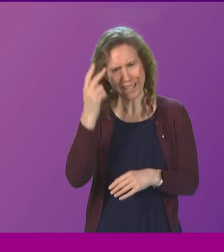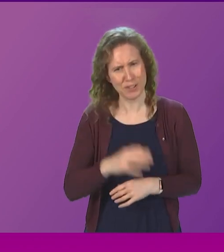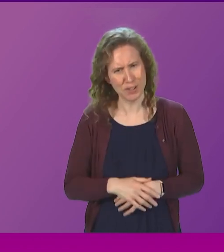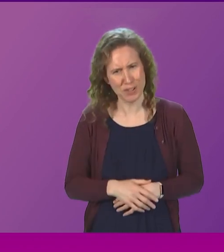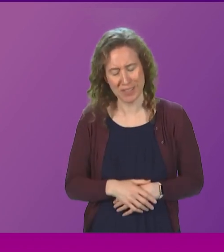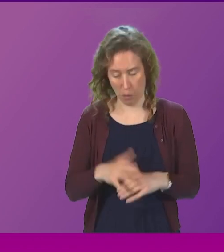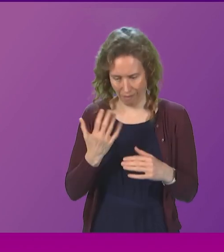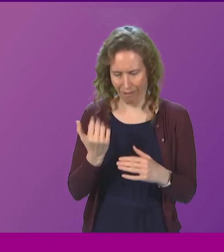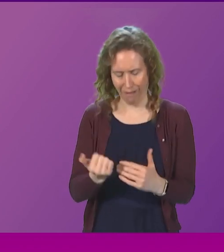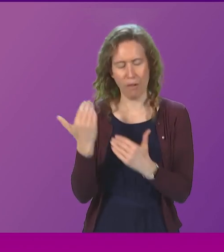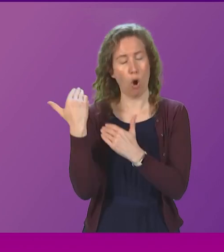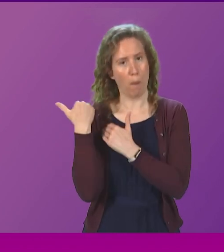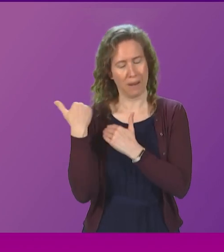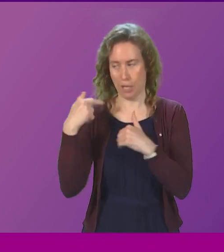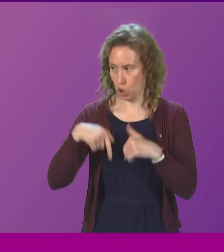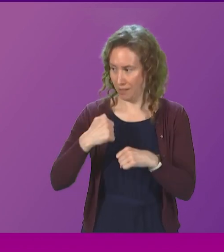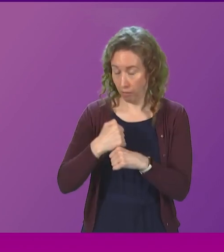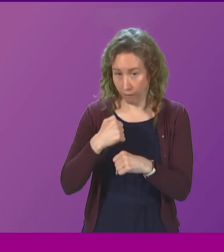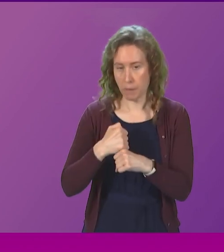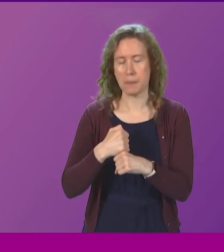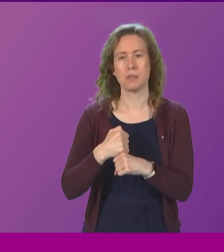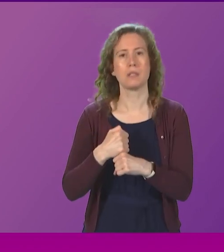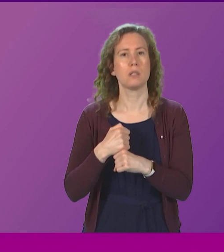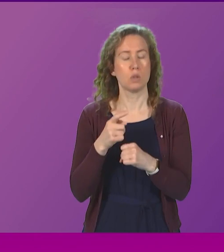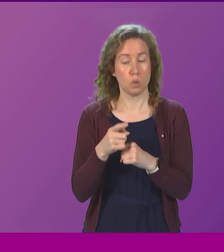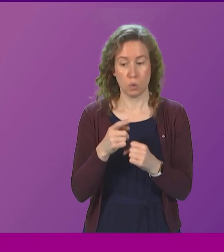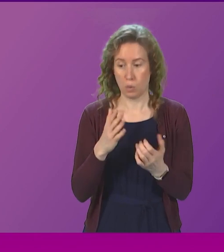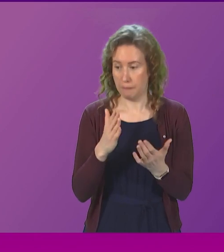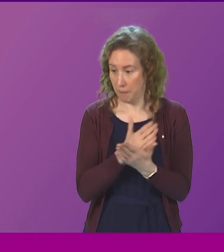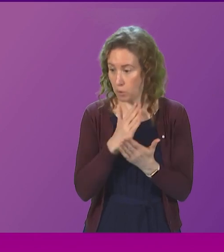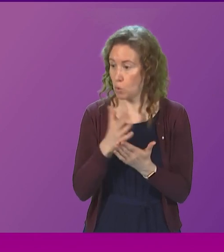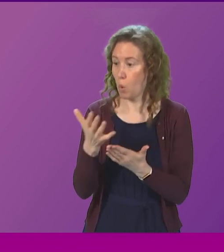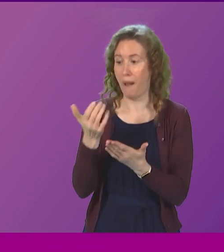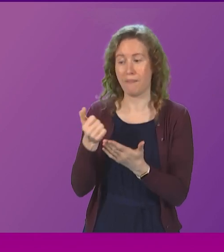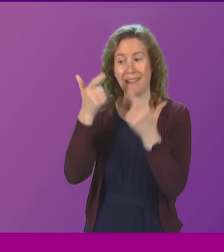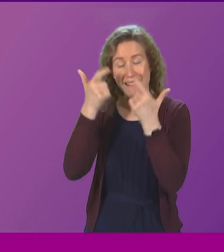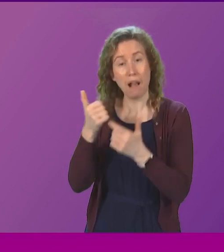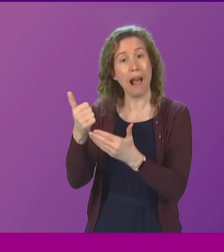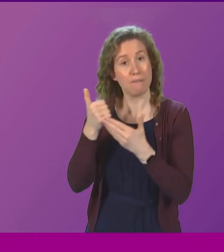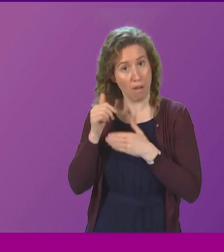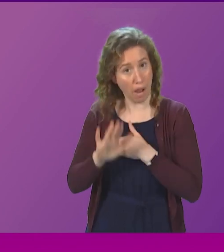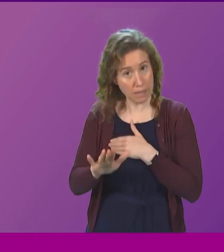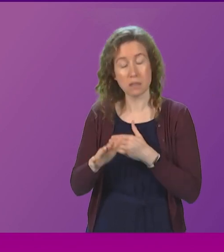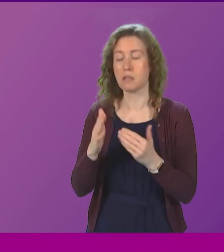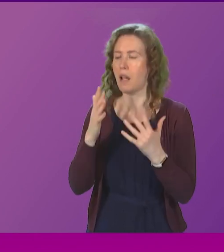We have an obligation in the Government to take legal advice where appropriate and to